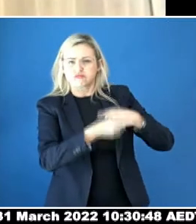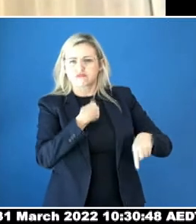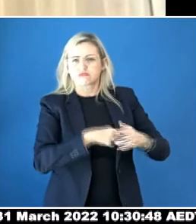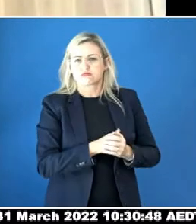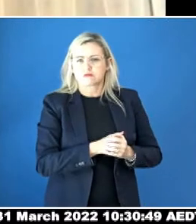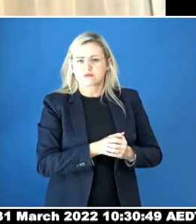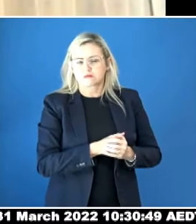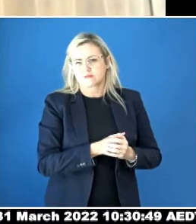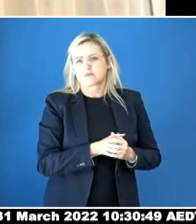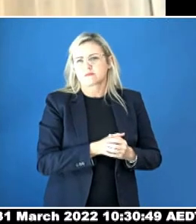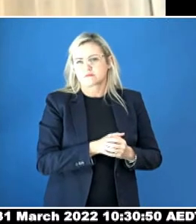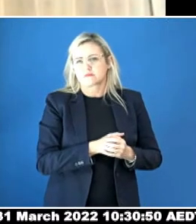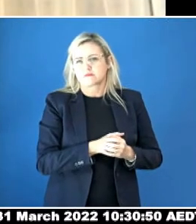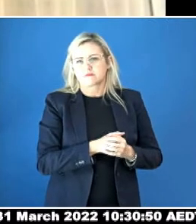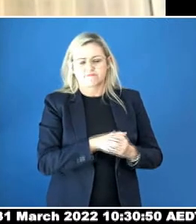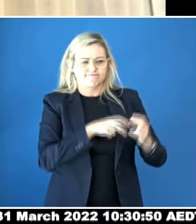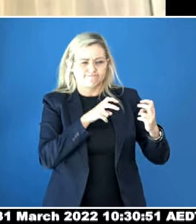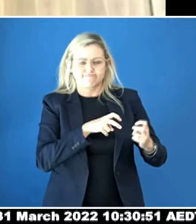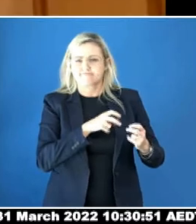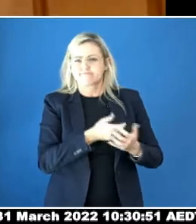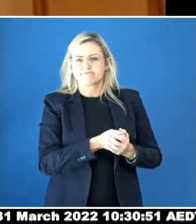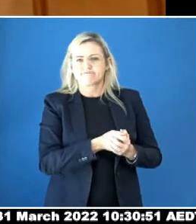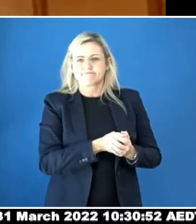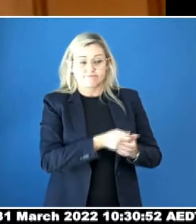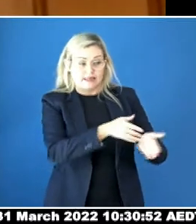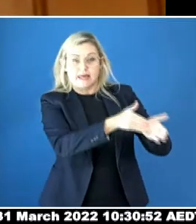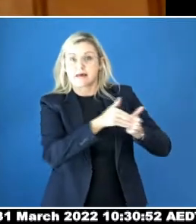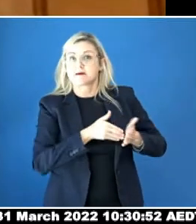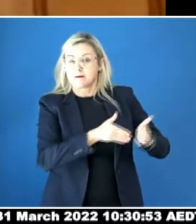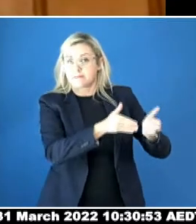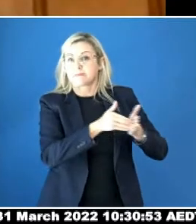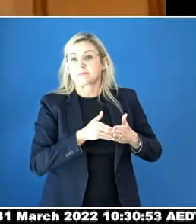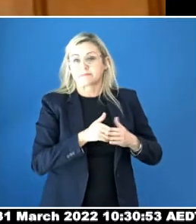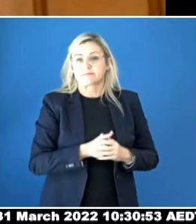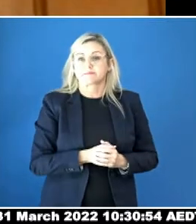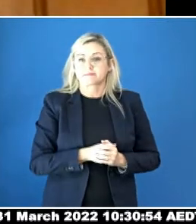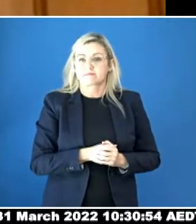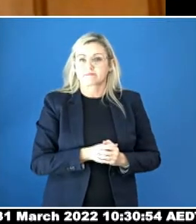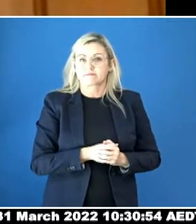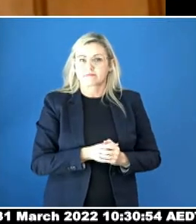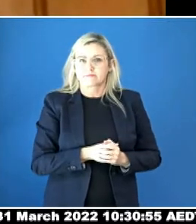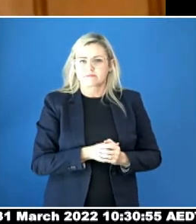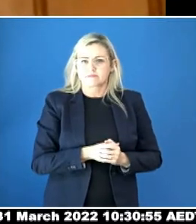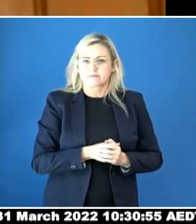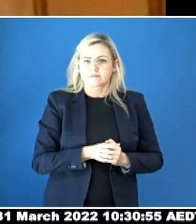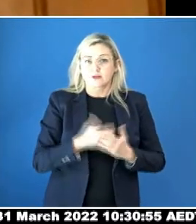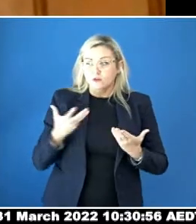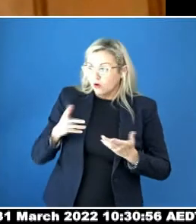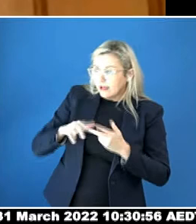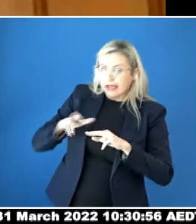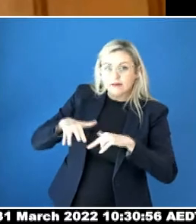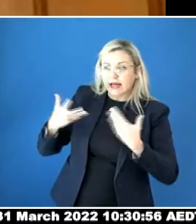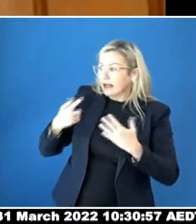things and when boyfriends, how they should treat